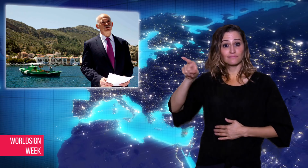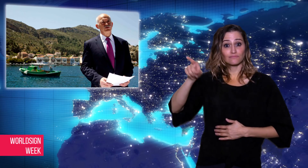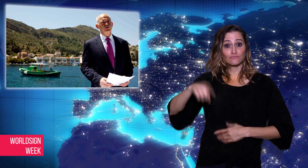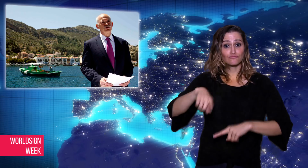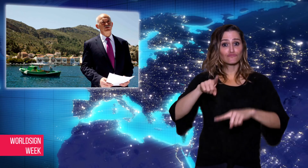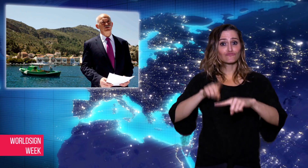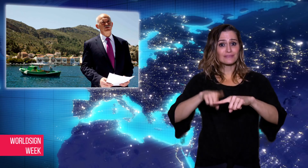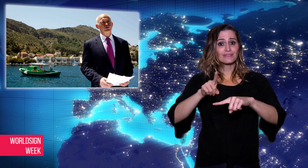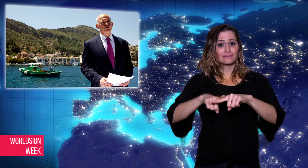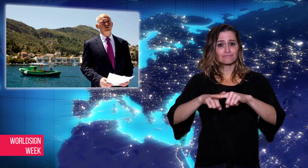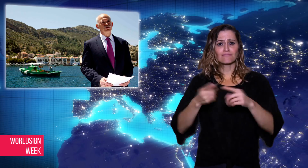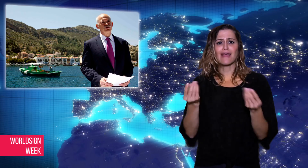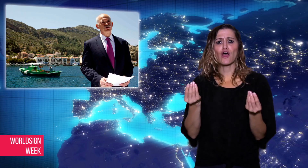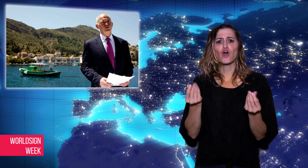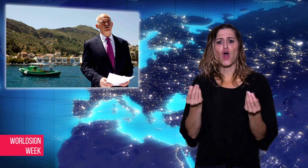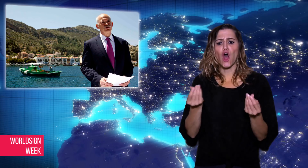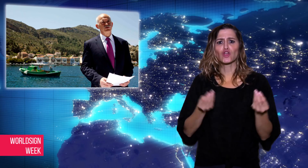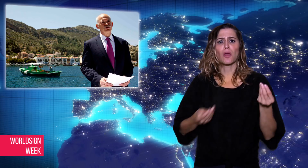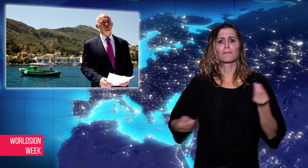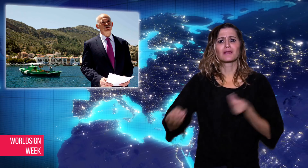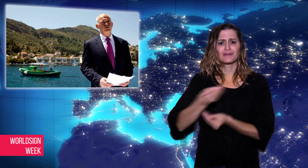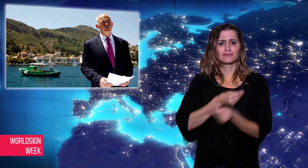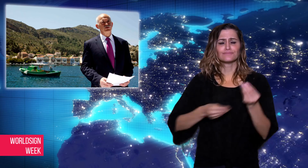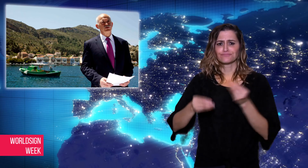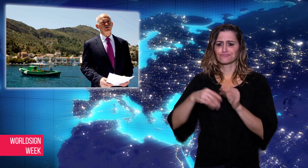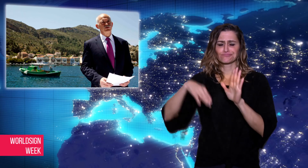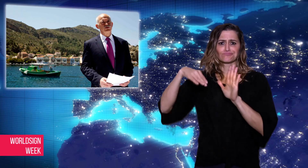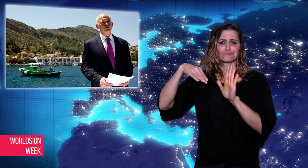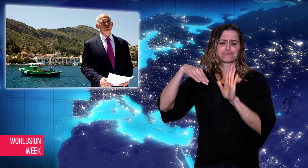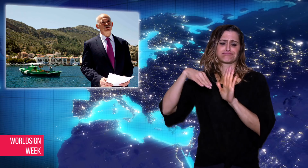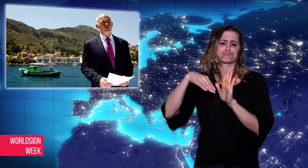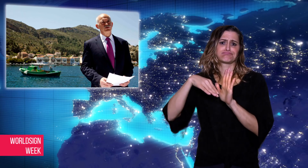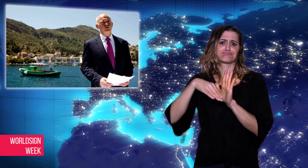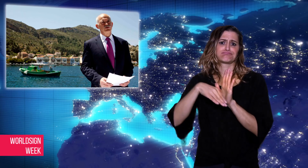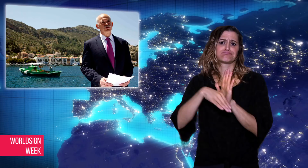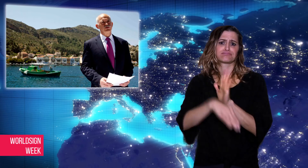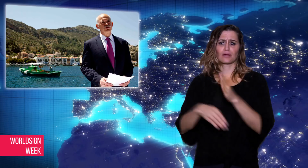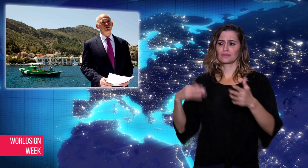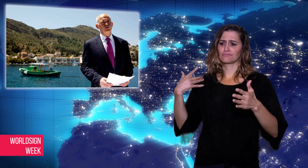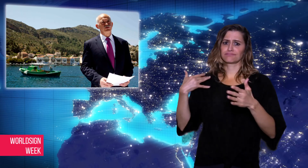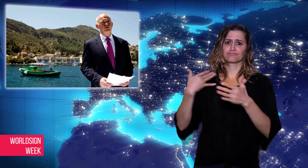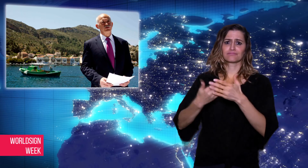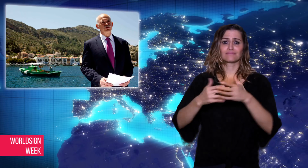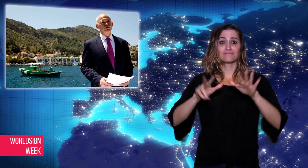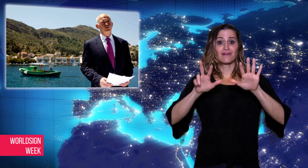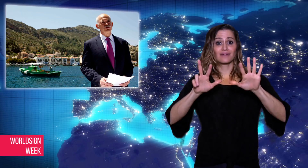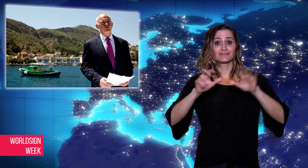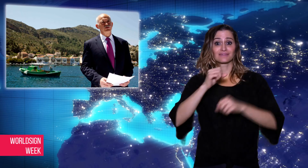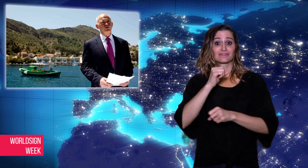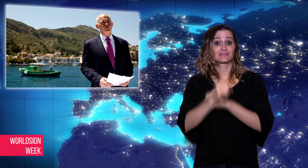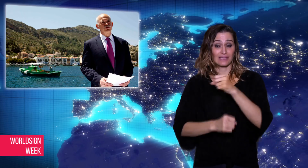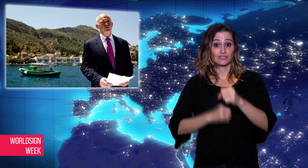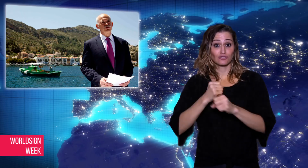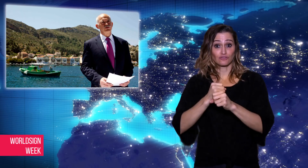After facing eight years of economic